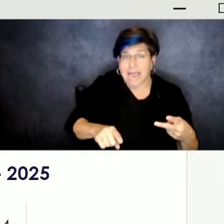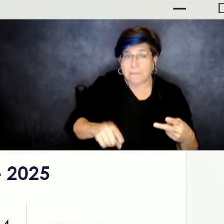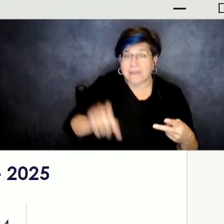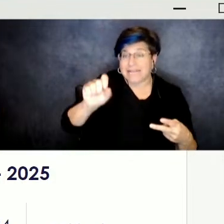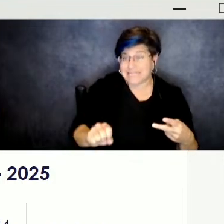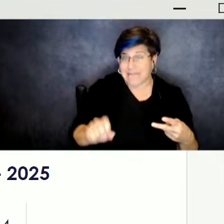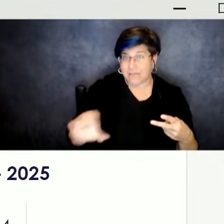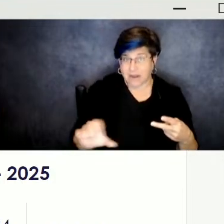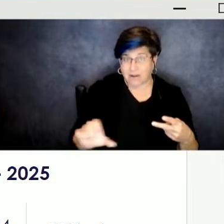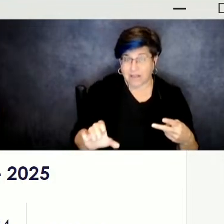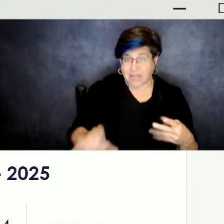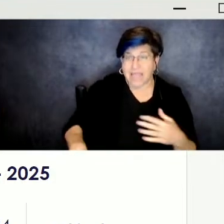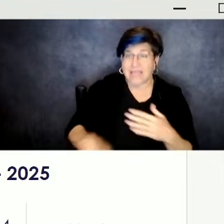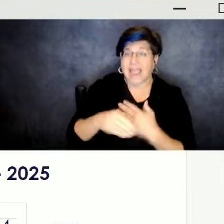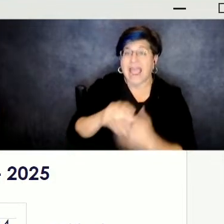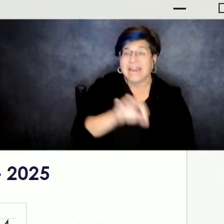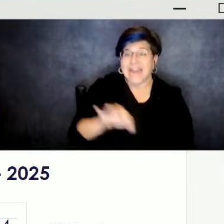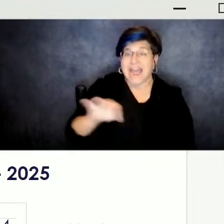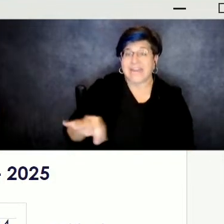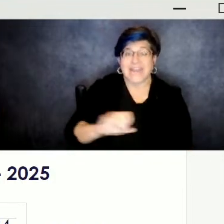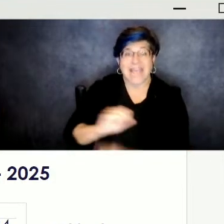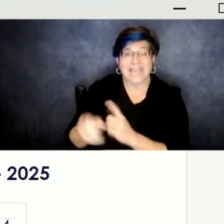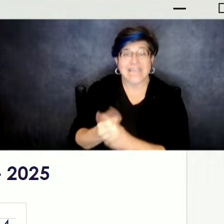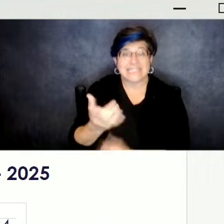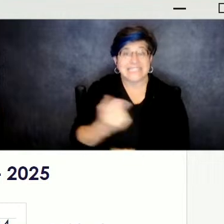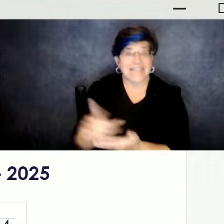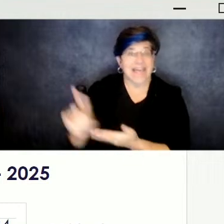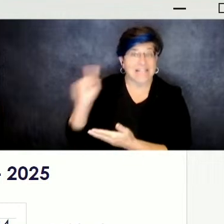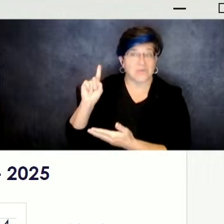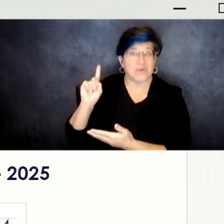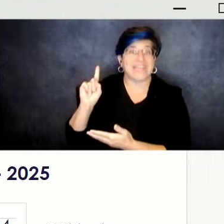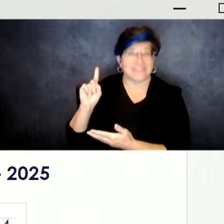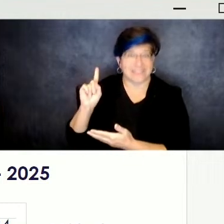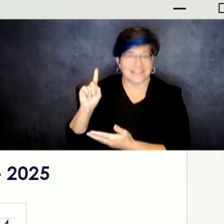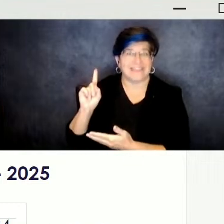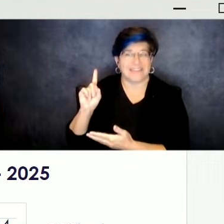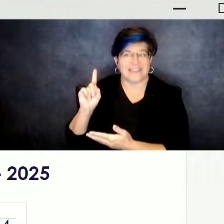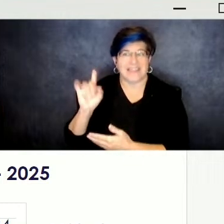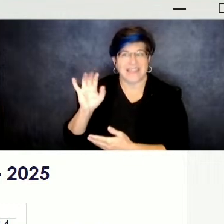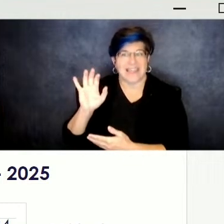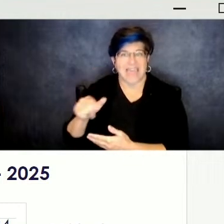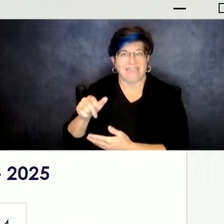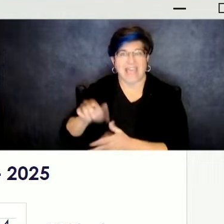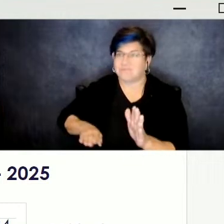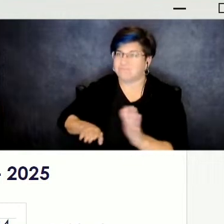THE SECOND IS WE DO KNOW WHAT'S HAPPENING IN SOUTH CAROLINA.